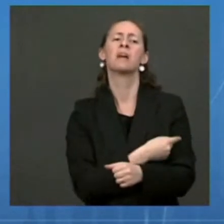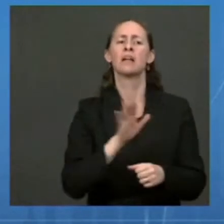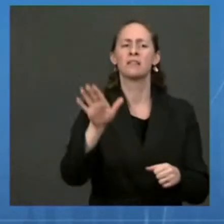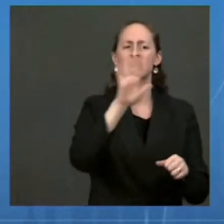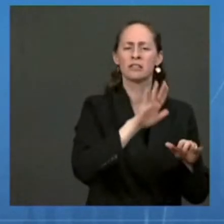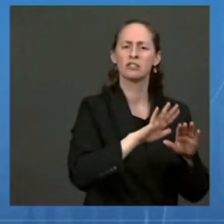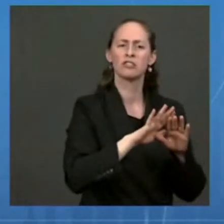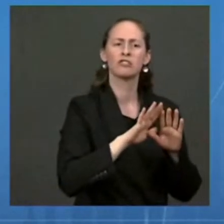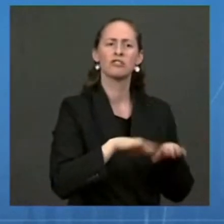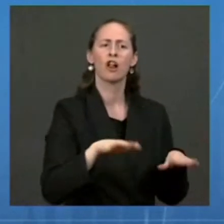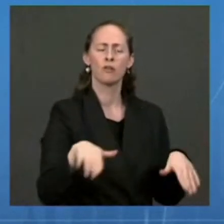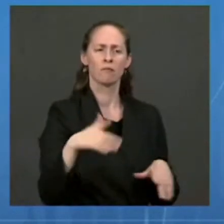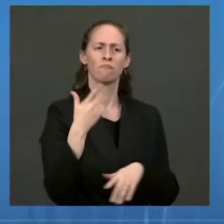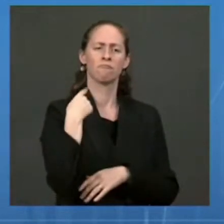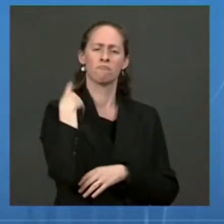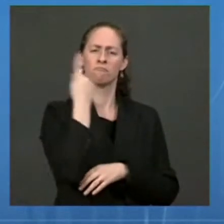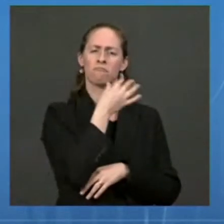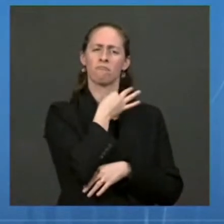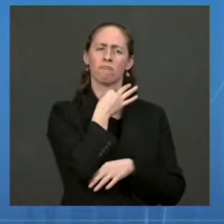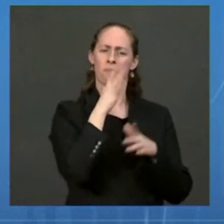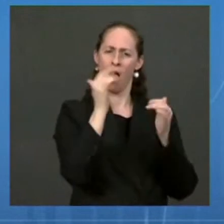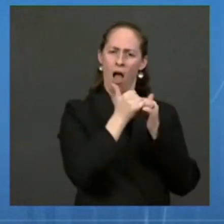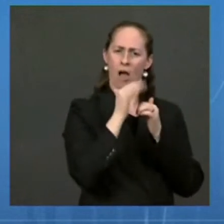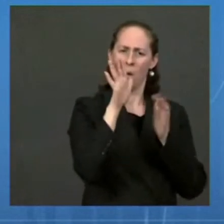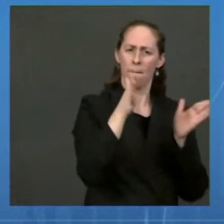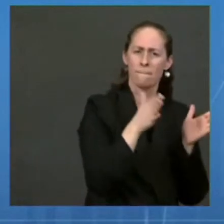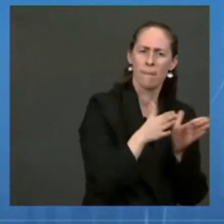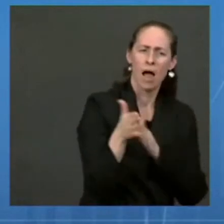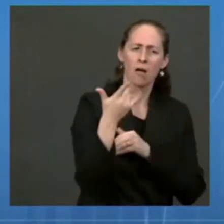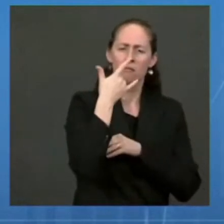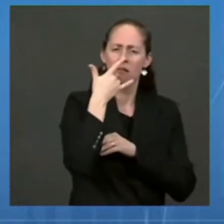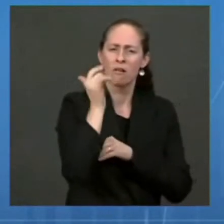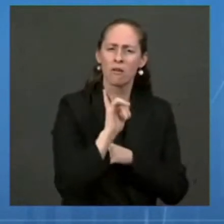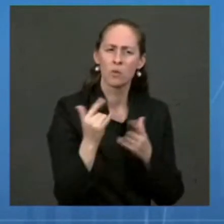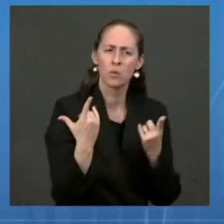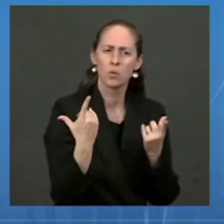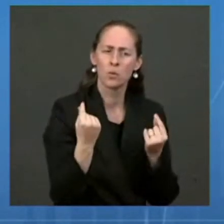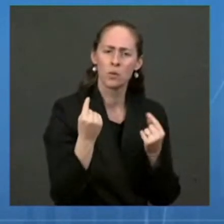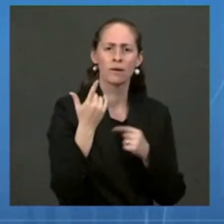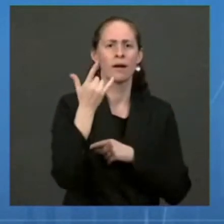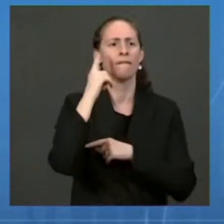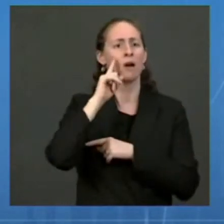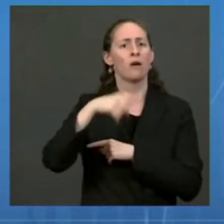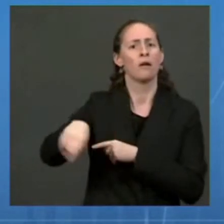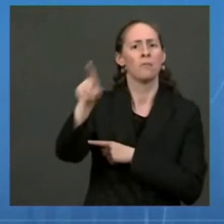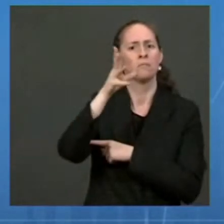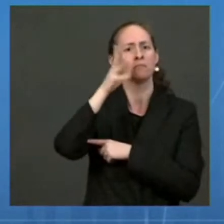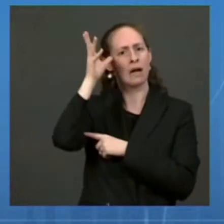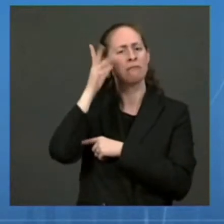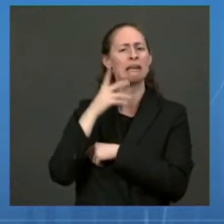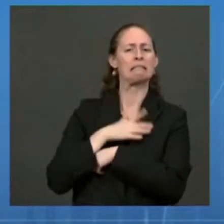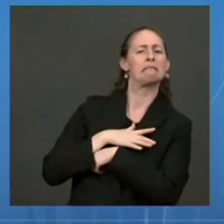THIRD OF AMERICANS PLAN TO VACCINATE THEIR CHILDREN RIGHT